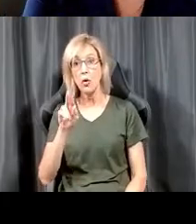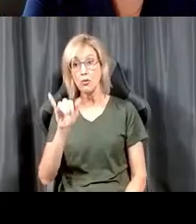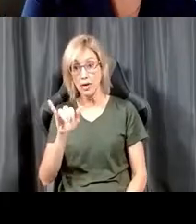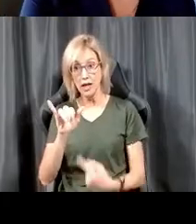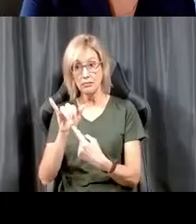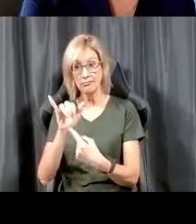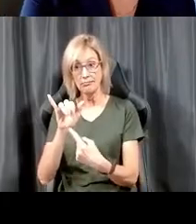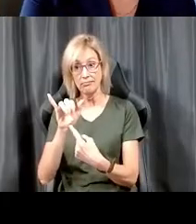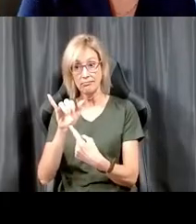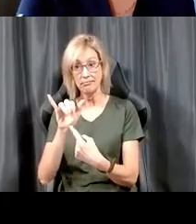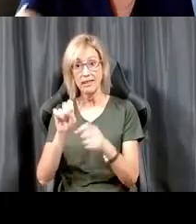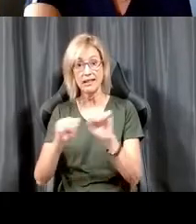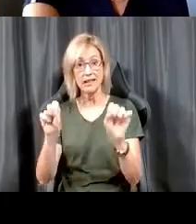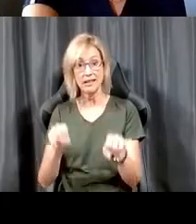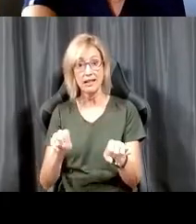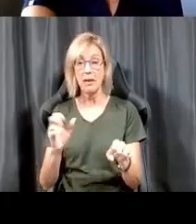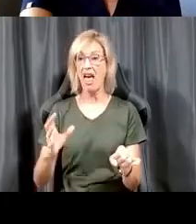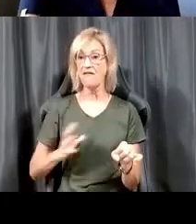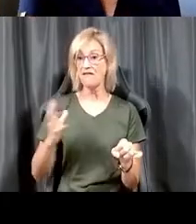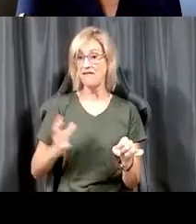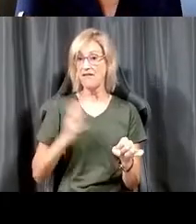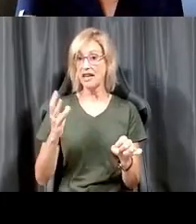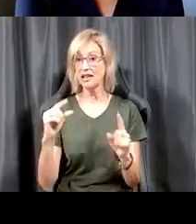Which is fancy word for taste.